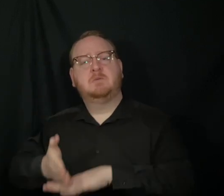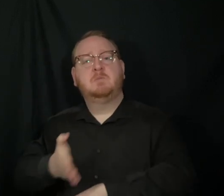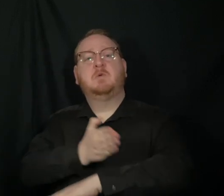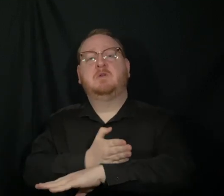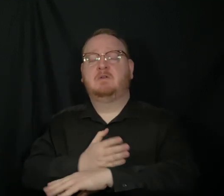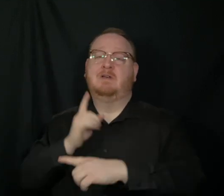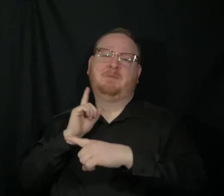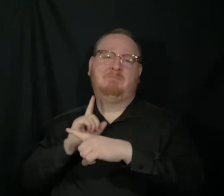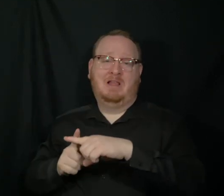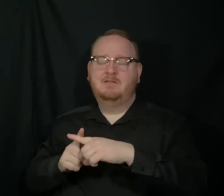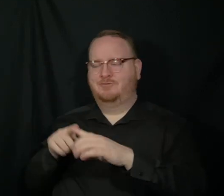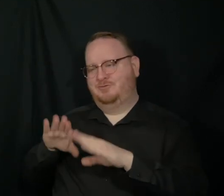Tabby Belhorn: Tell us about you.